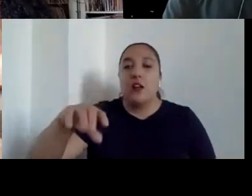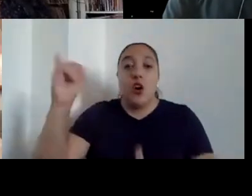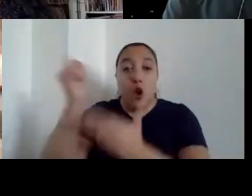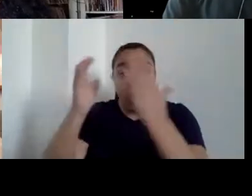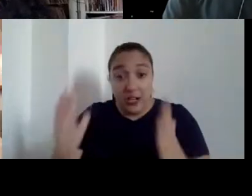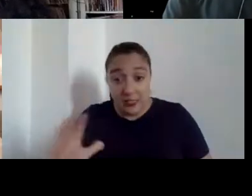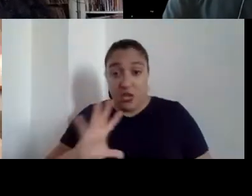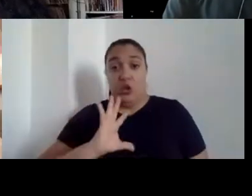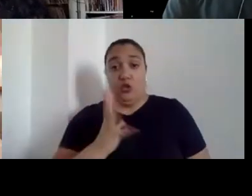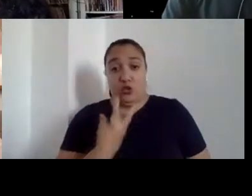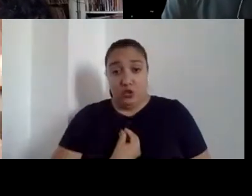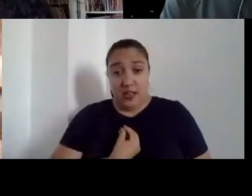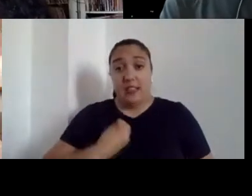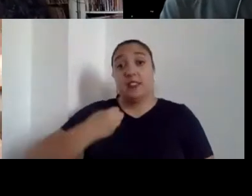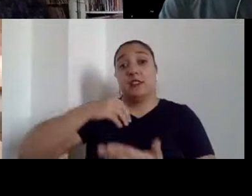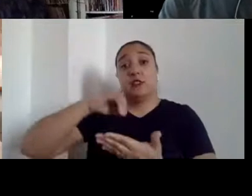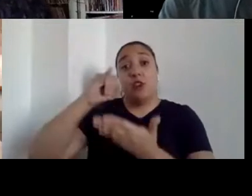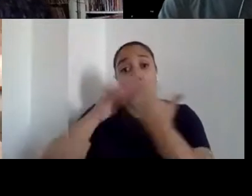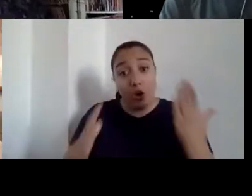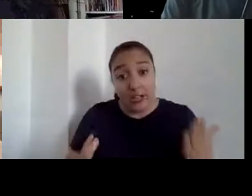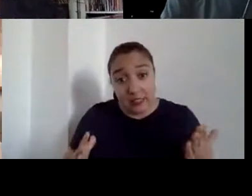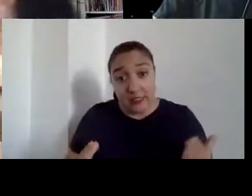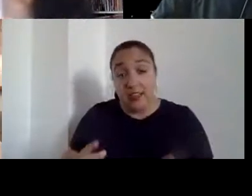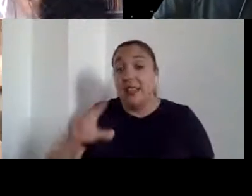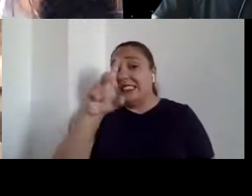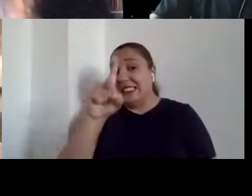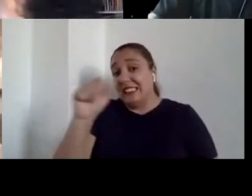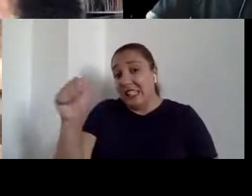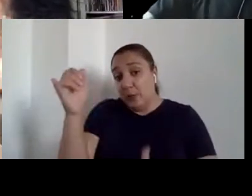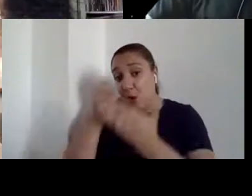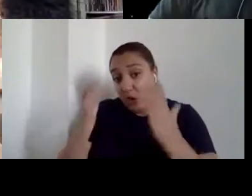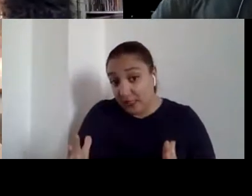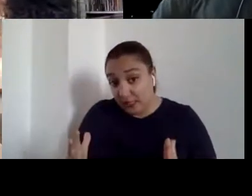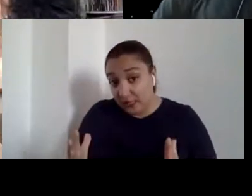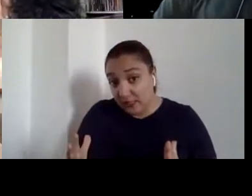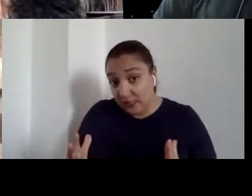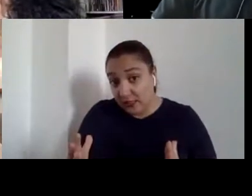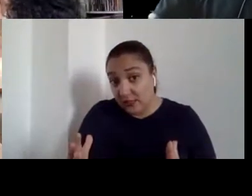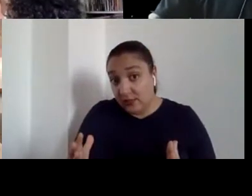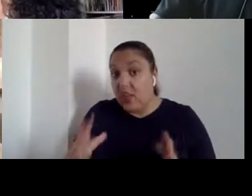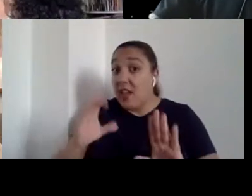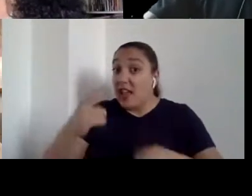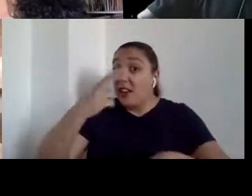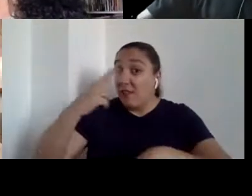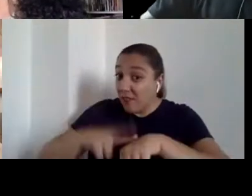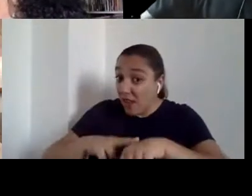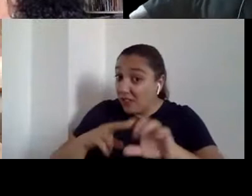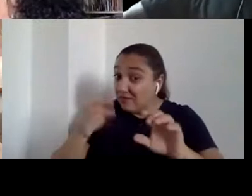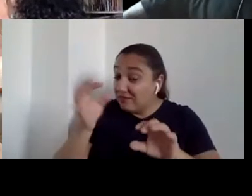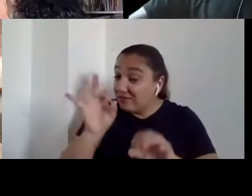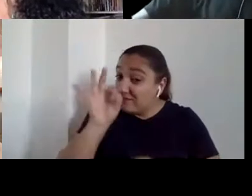artists. Fun fact, many artists have Venmo links and other ways to pay them on their